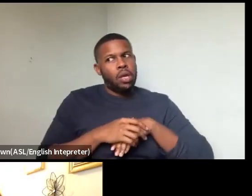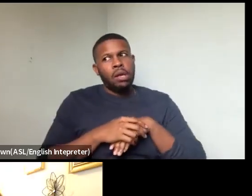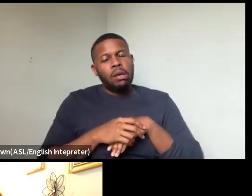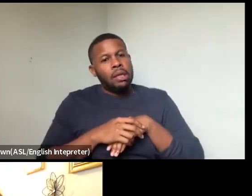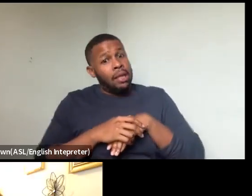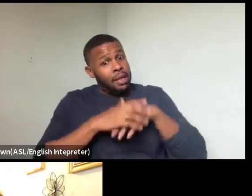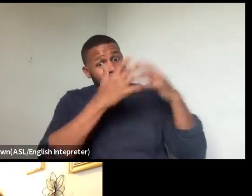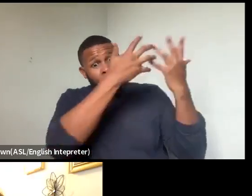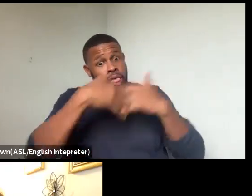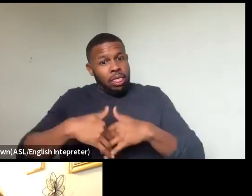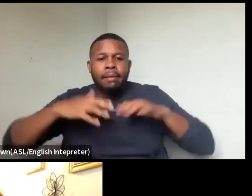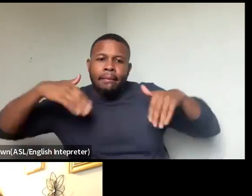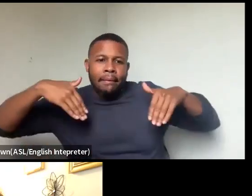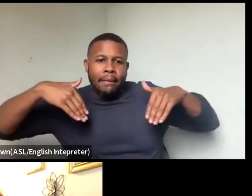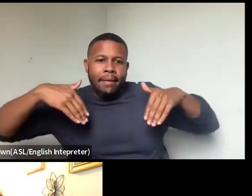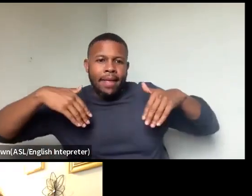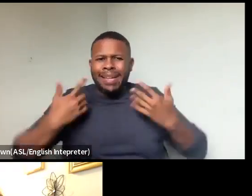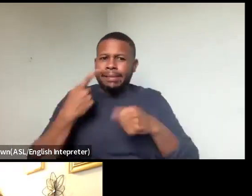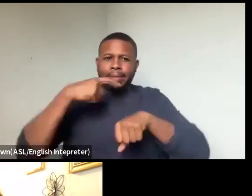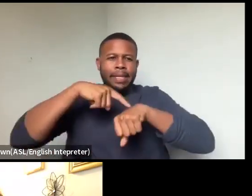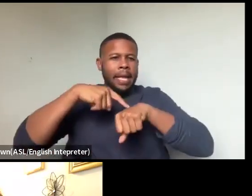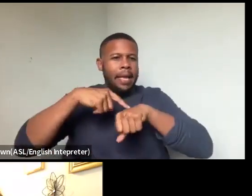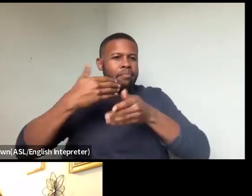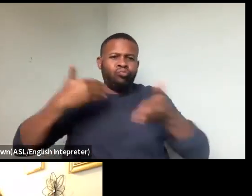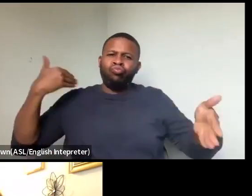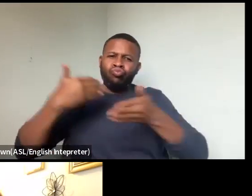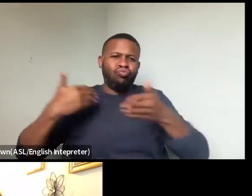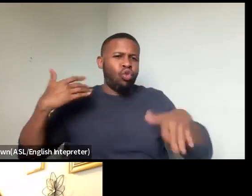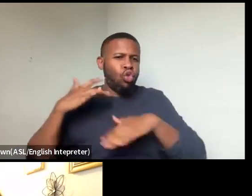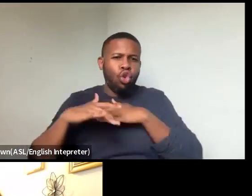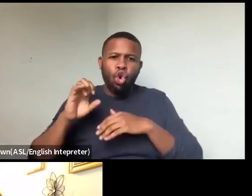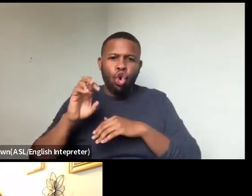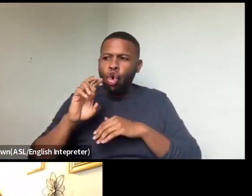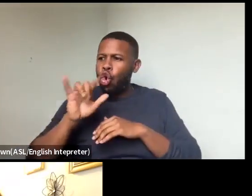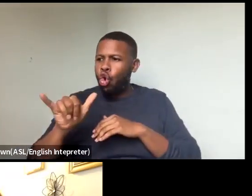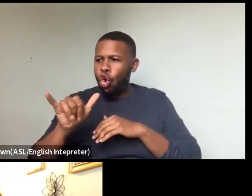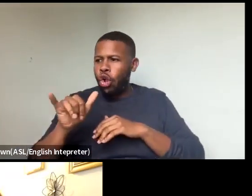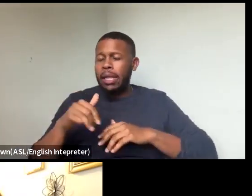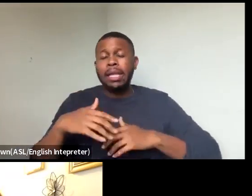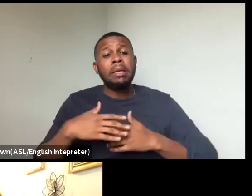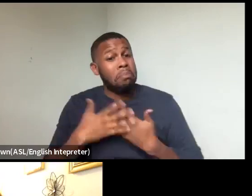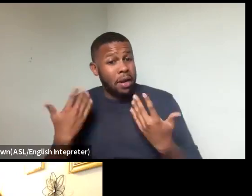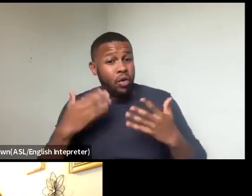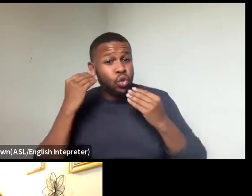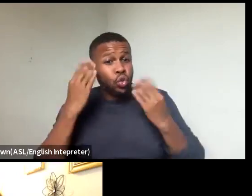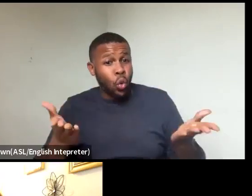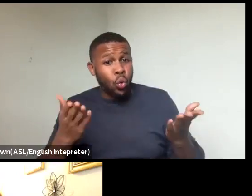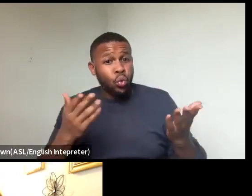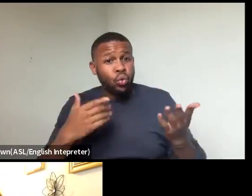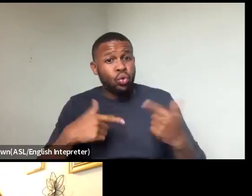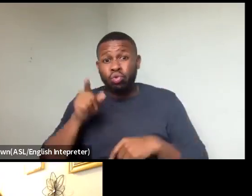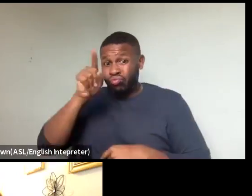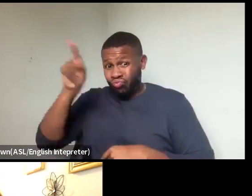Virginia general assembly to fix or proposed legislation to fix the issues within your presentation?